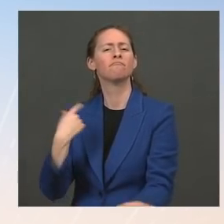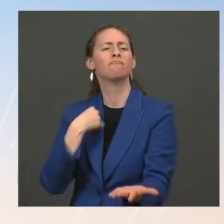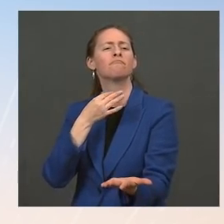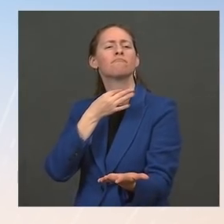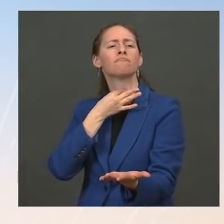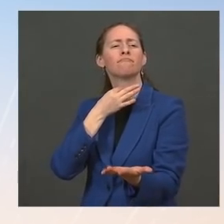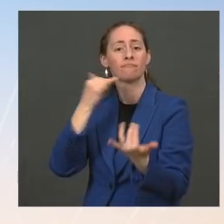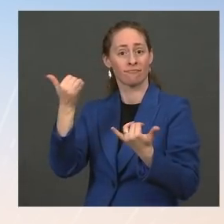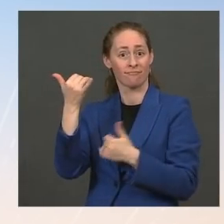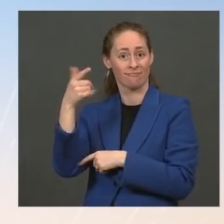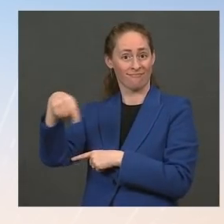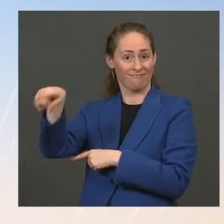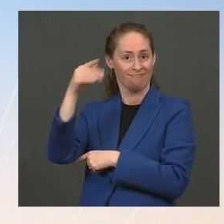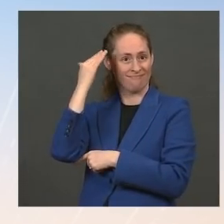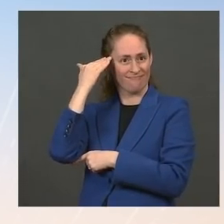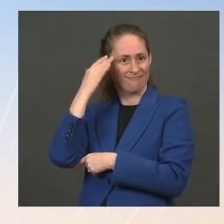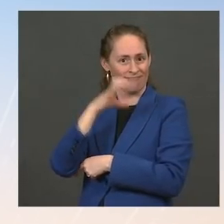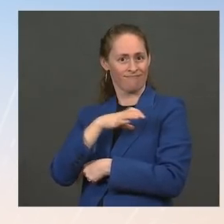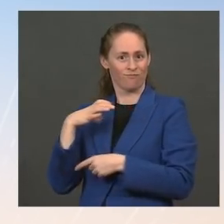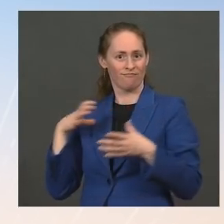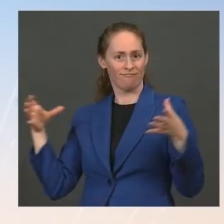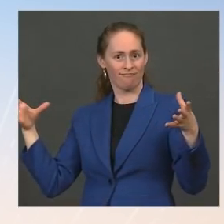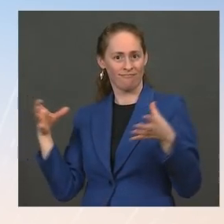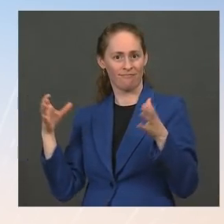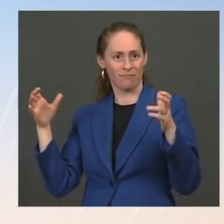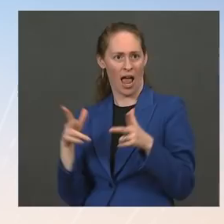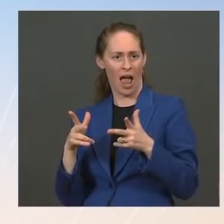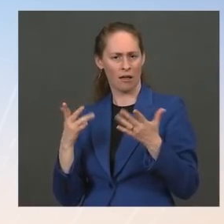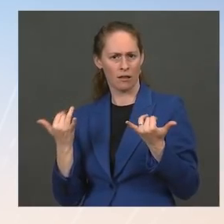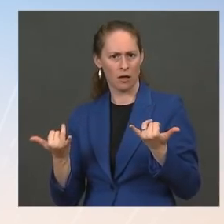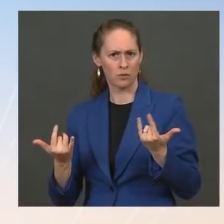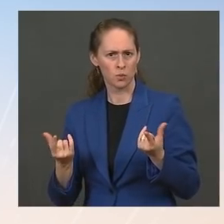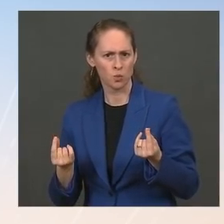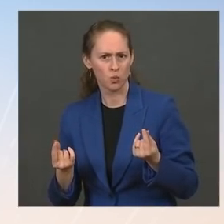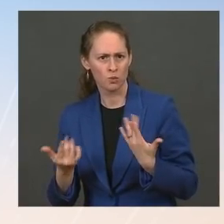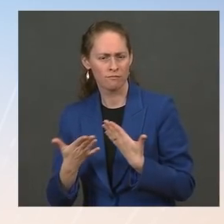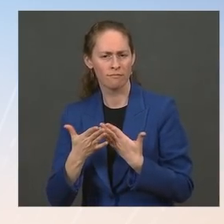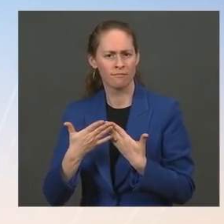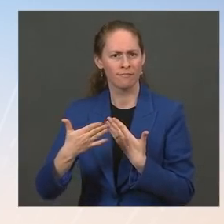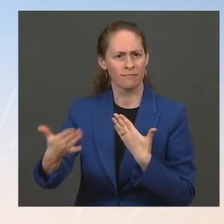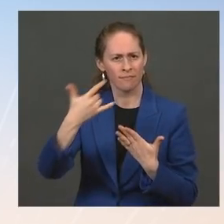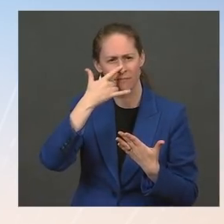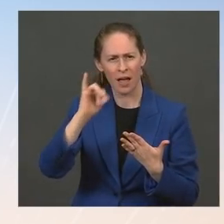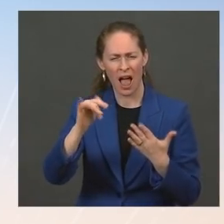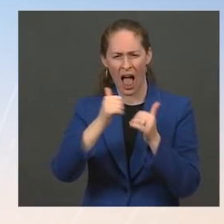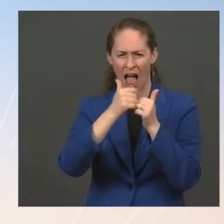in terms of White House engagement with the Senate? And to Republicans who say that this is something